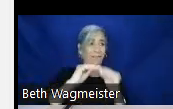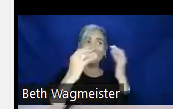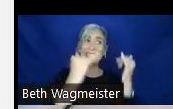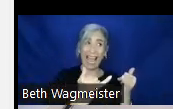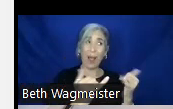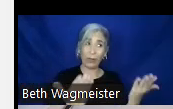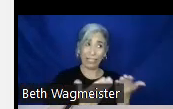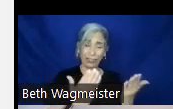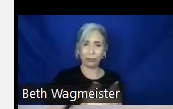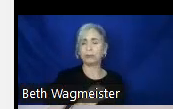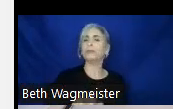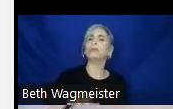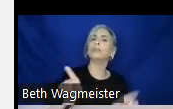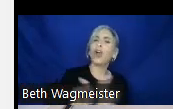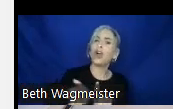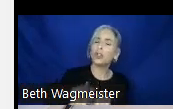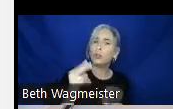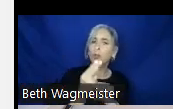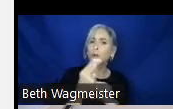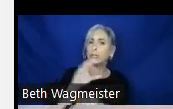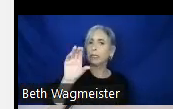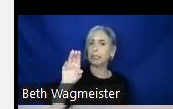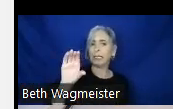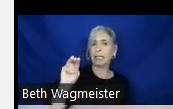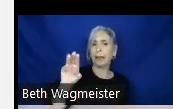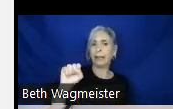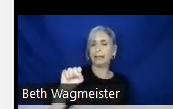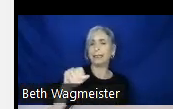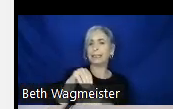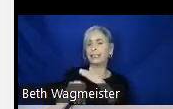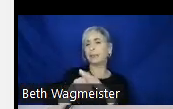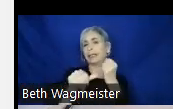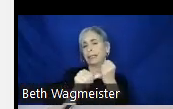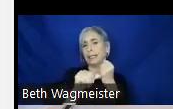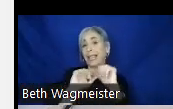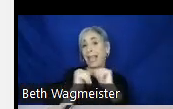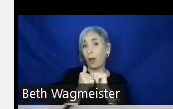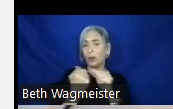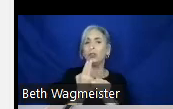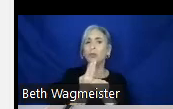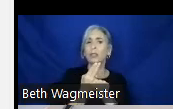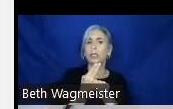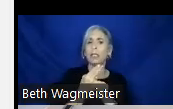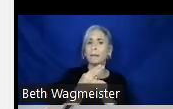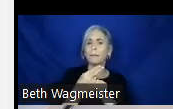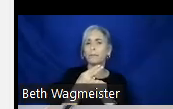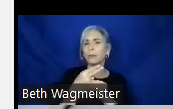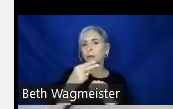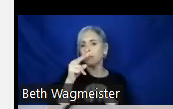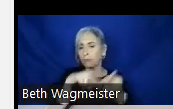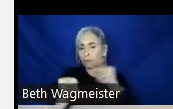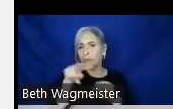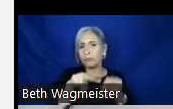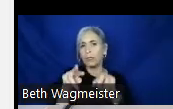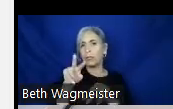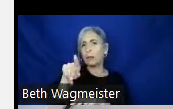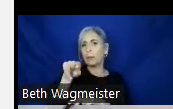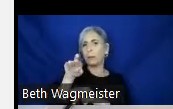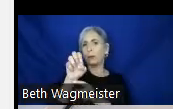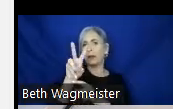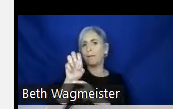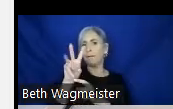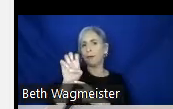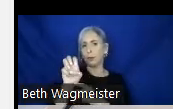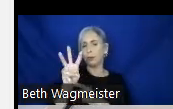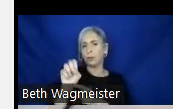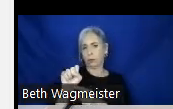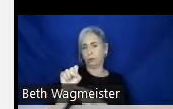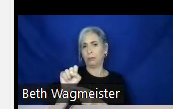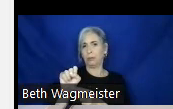Another way to use CMS as an accessibility assistant is by using previews. This is a content